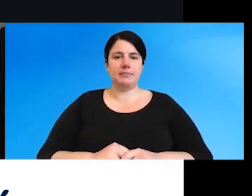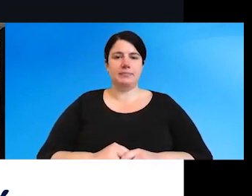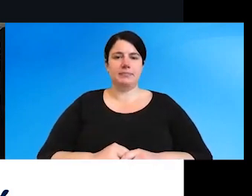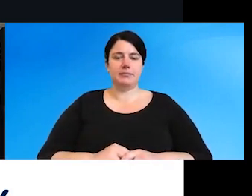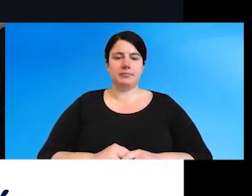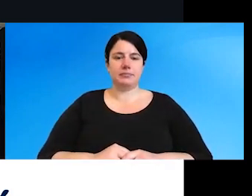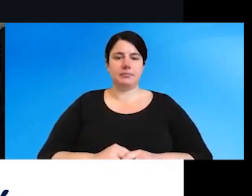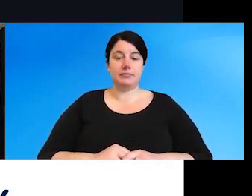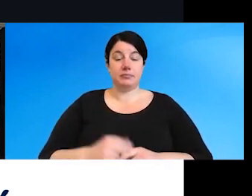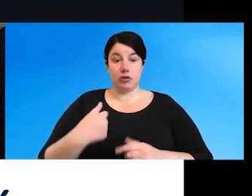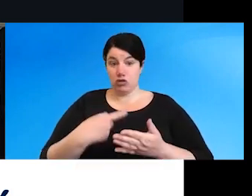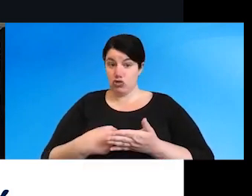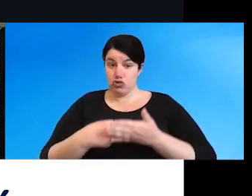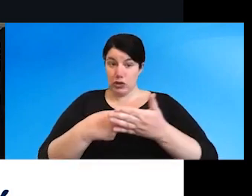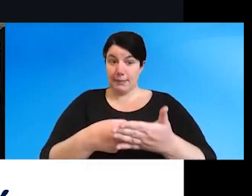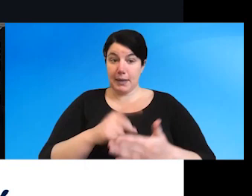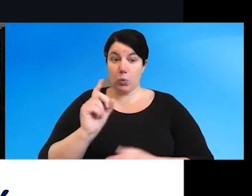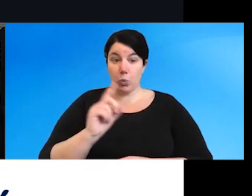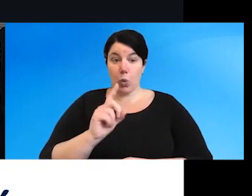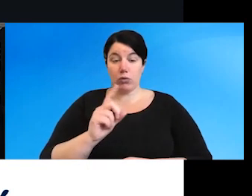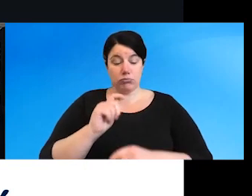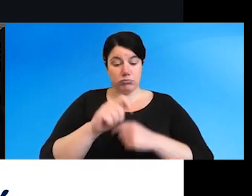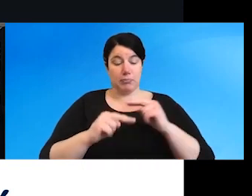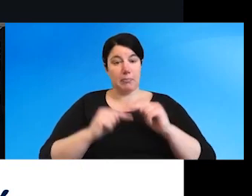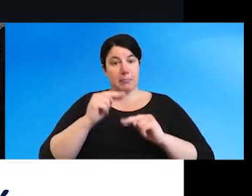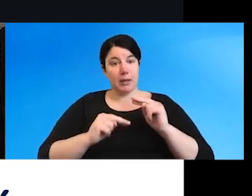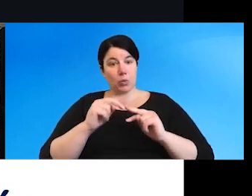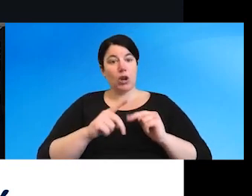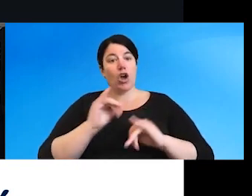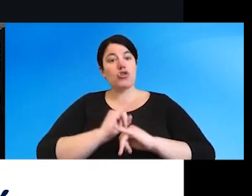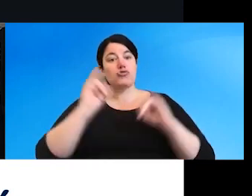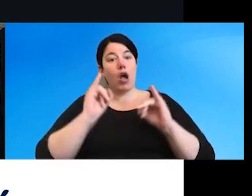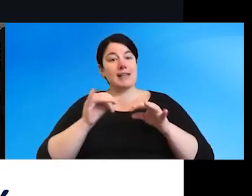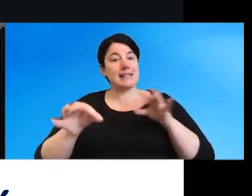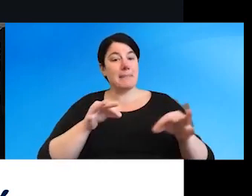would recommend doing is developing a crisis plan. This slide has a